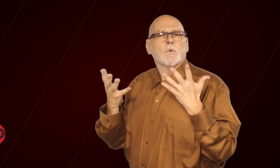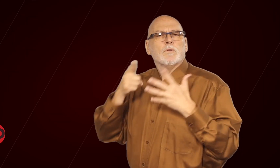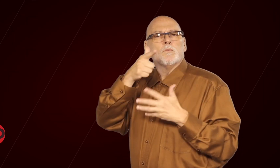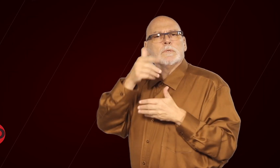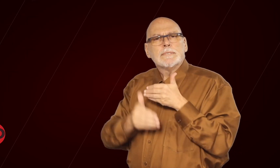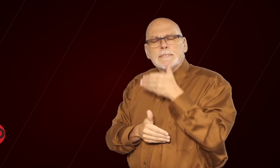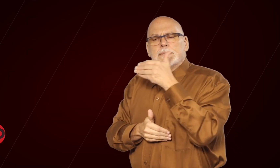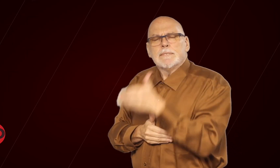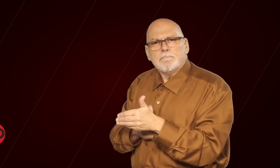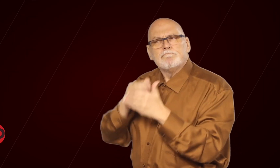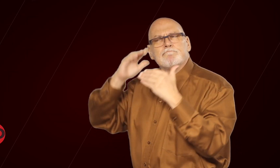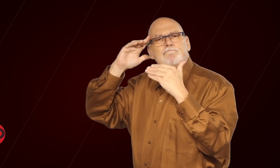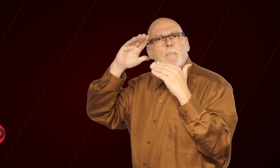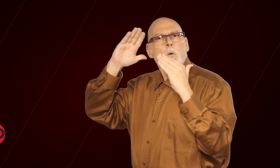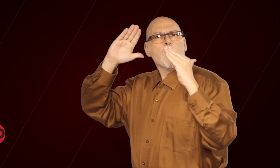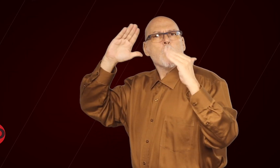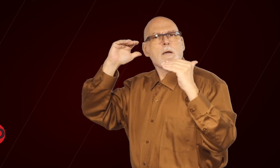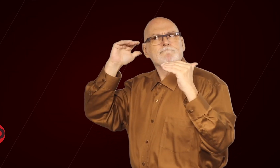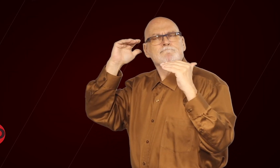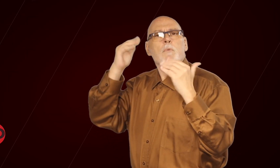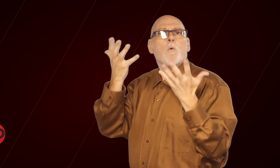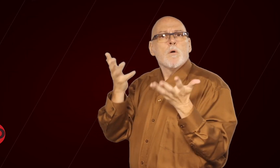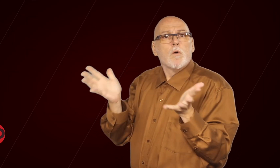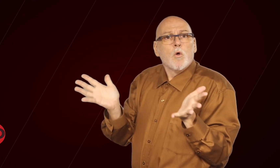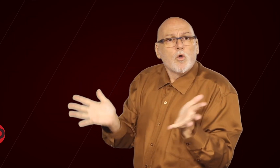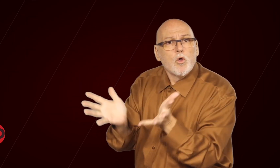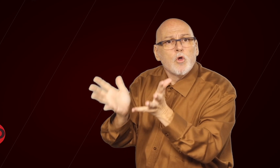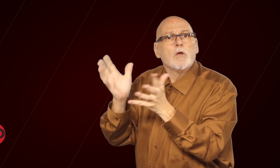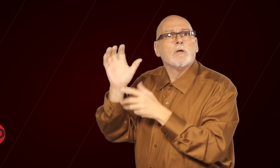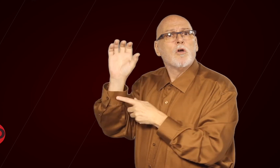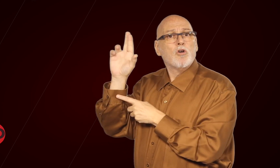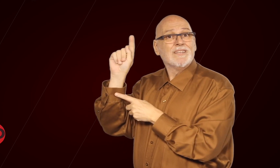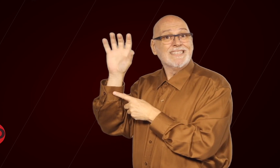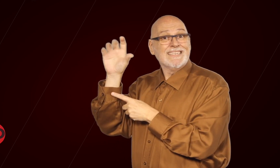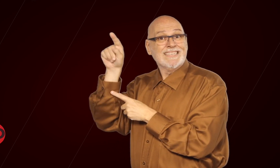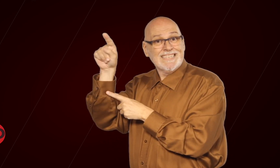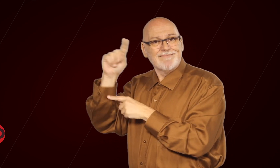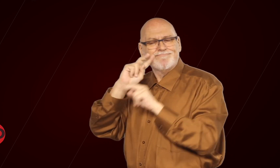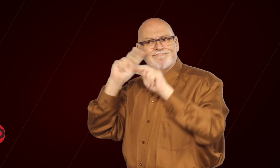What steps do you hope or encourage CRTC to take